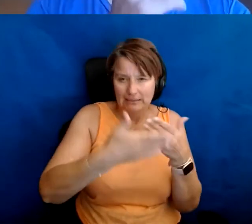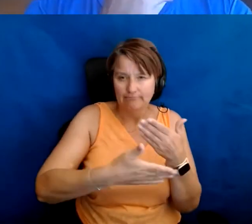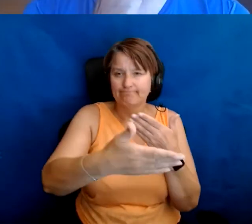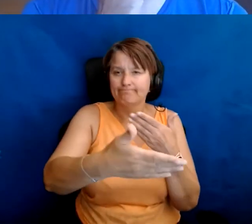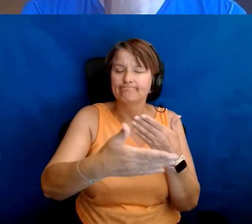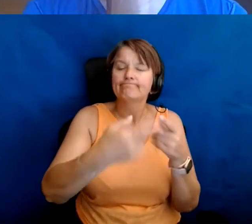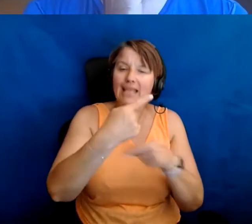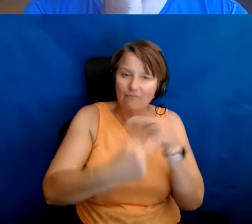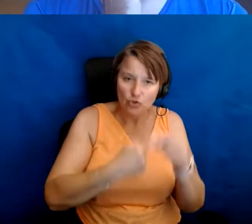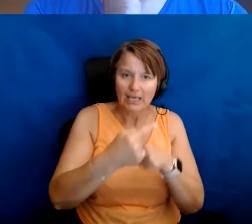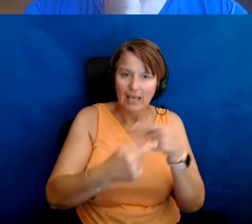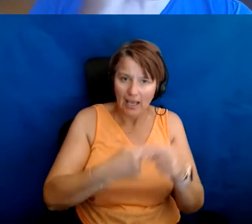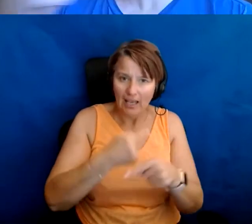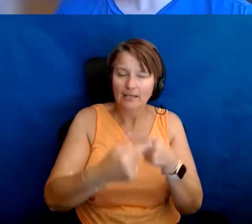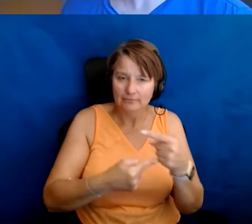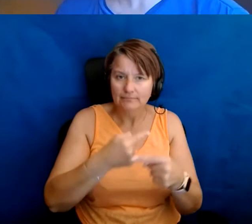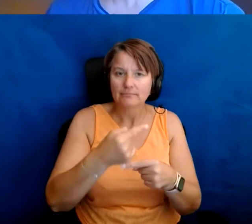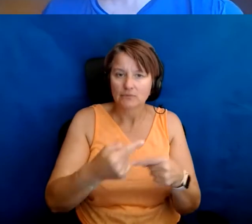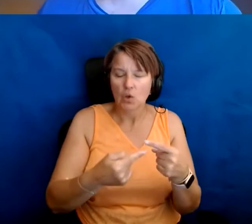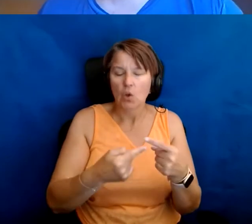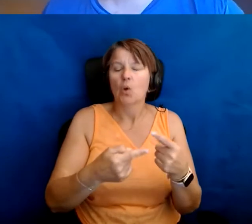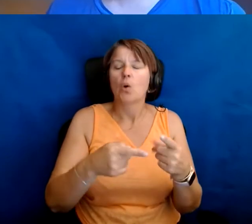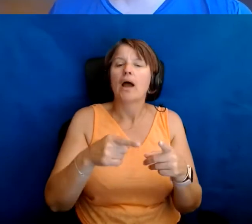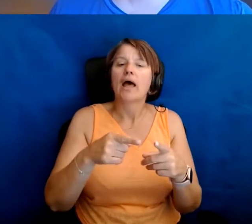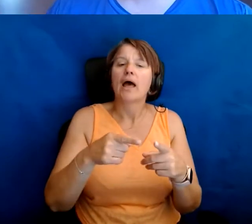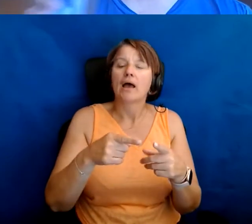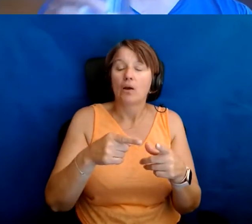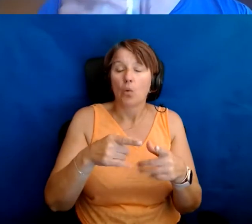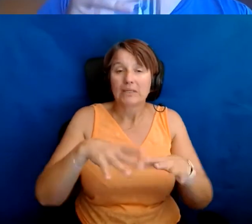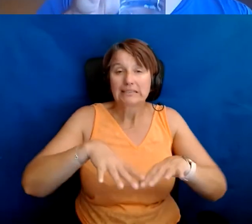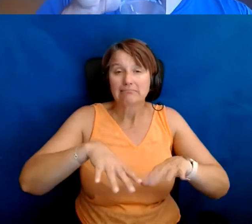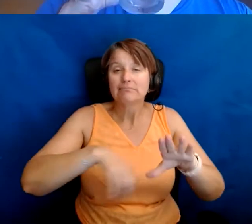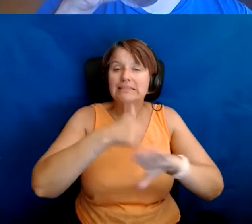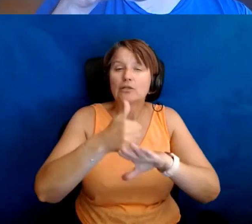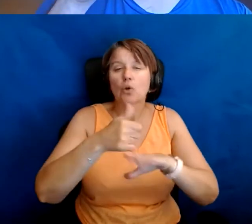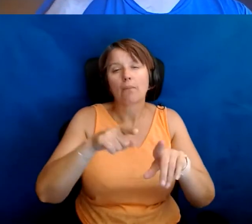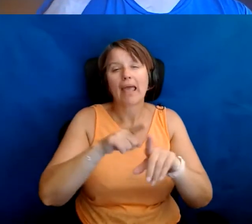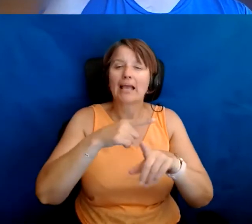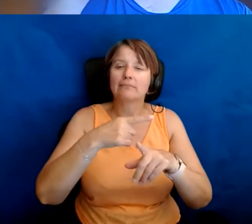And so, we installed this kind of annual insertion of the Future Farmers kind of method.